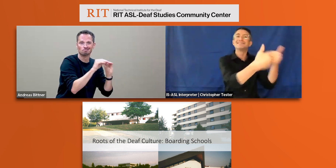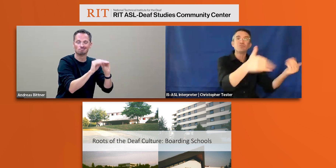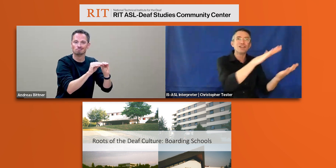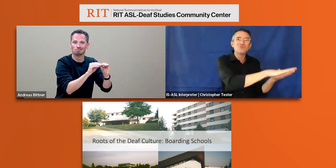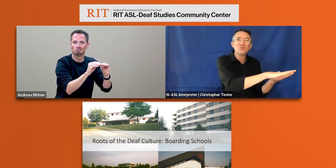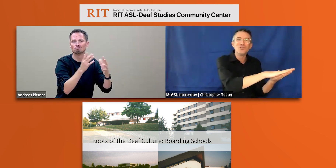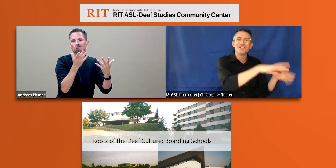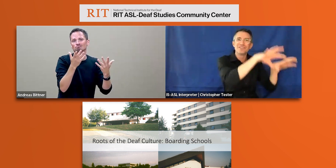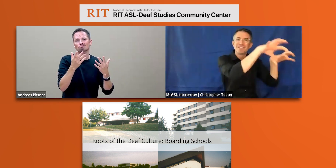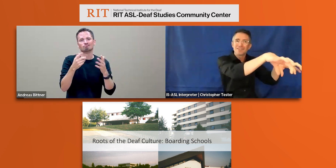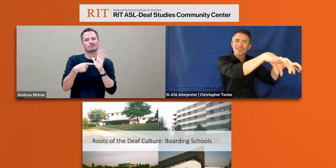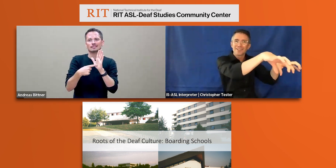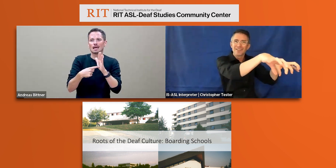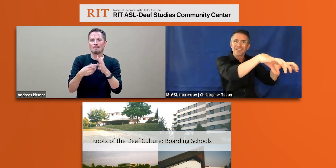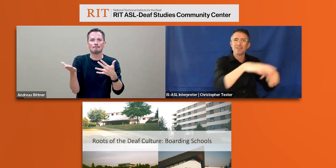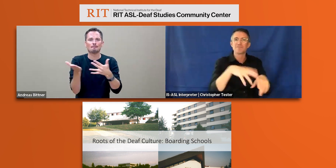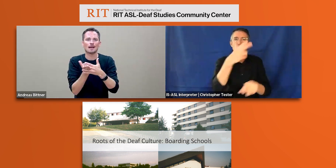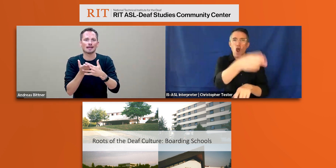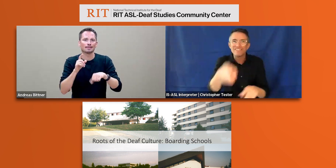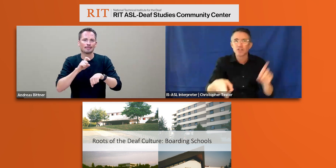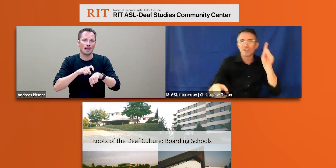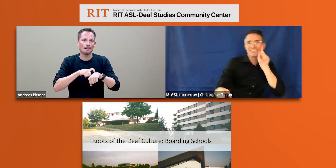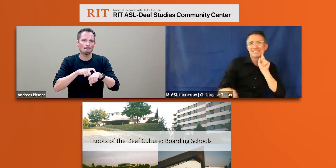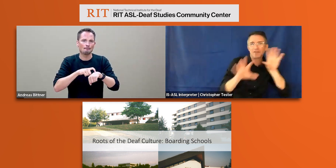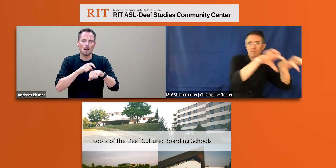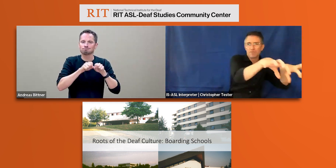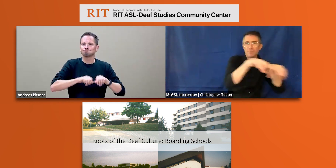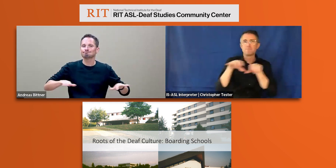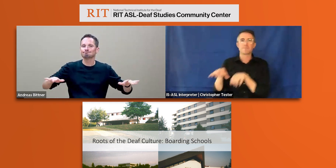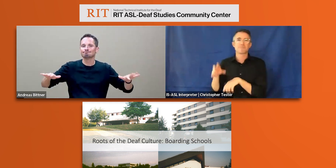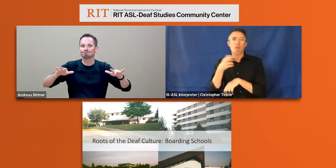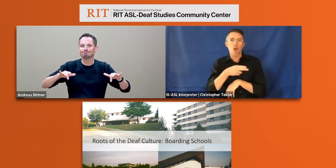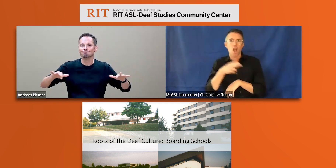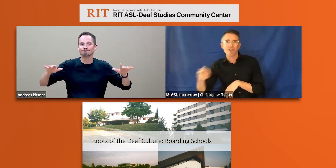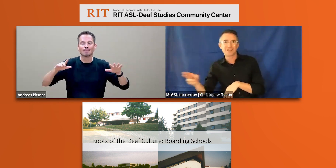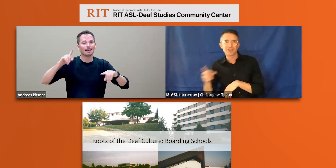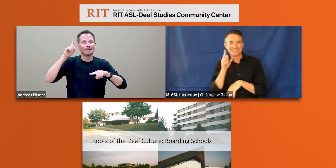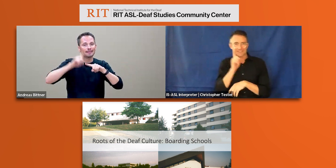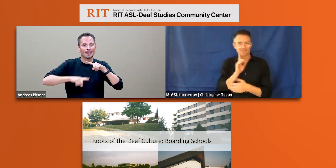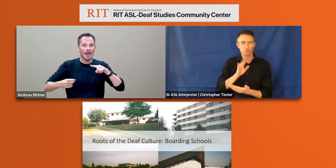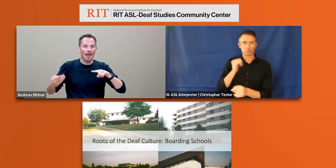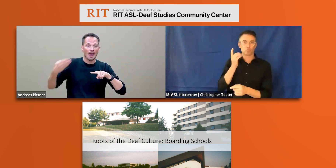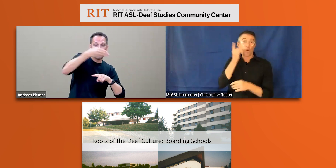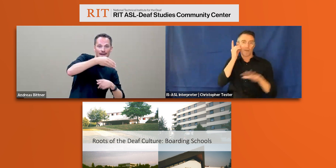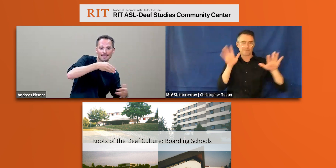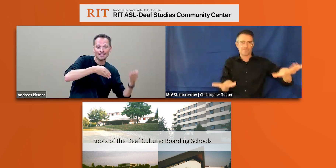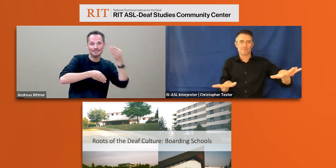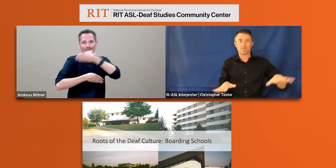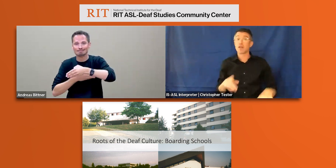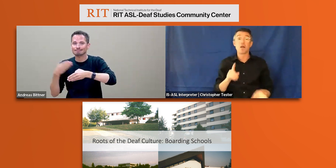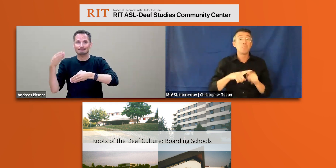dormitories for hearing students is another area. So the dormitories were side by side.